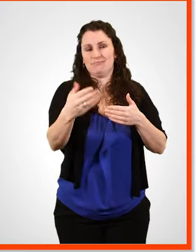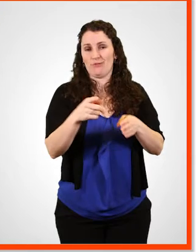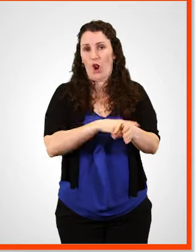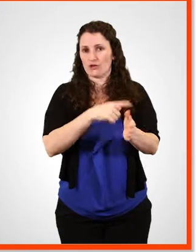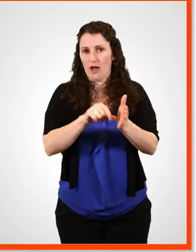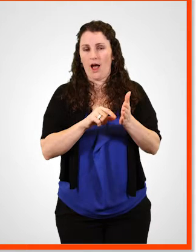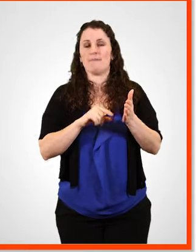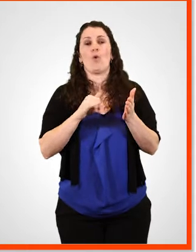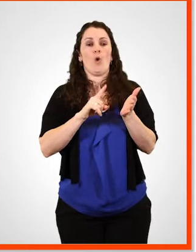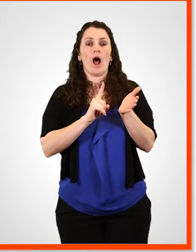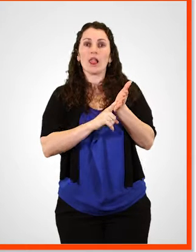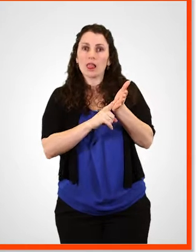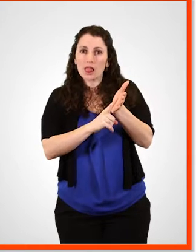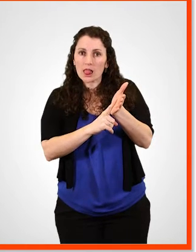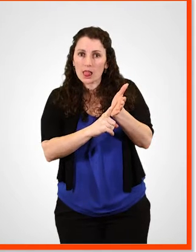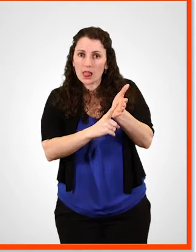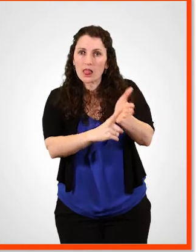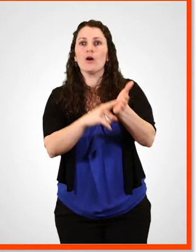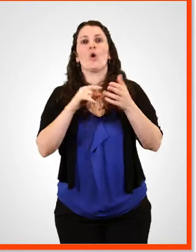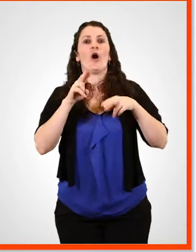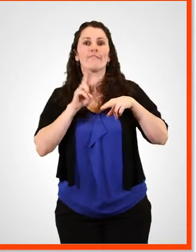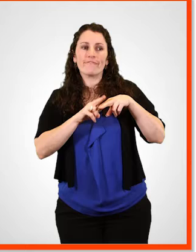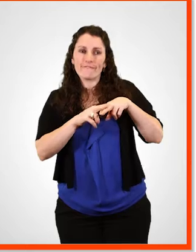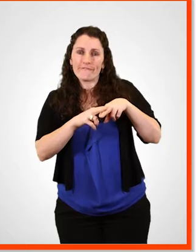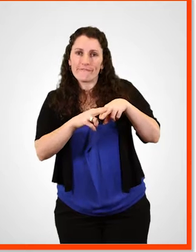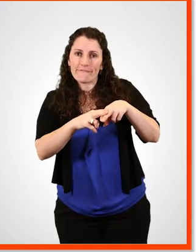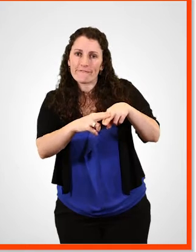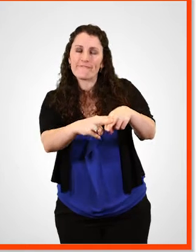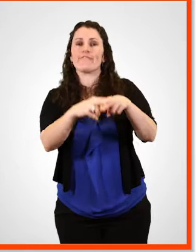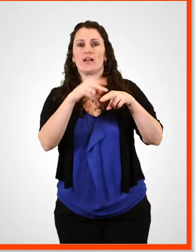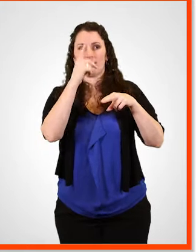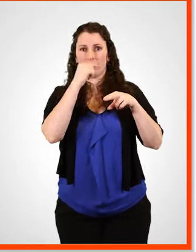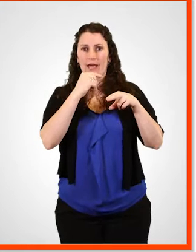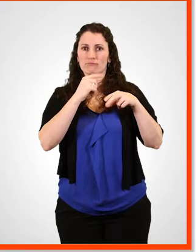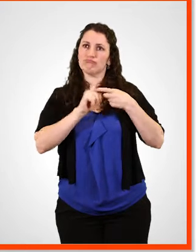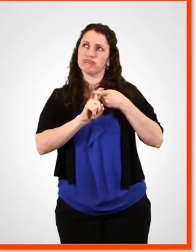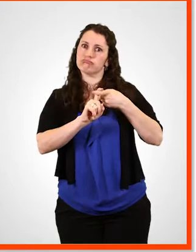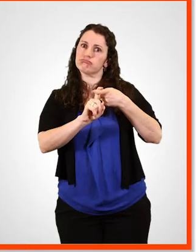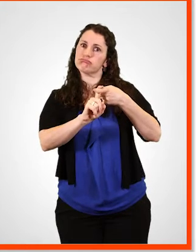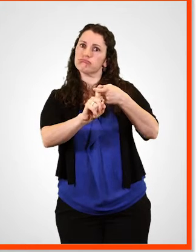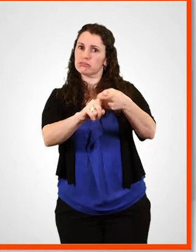We can say "llll", we can say "ffff", we can hold those out for a long period of time.